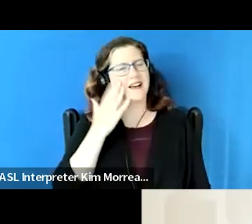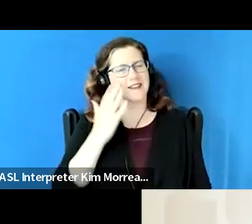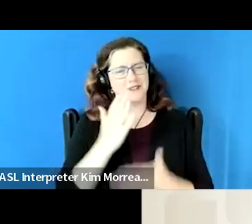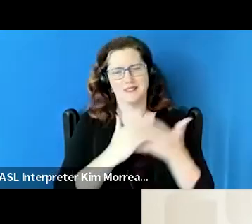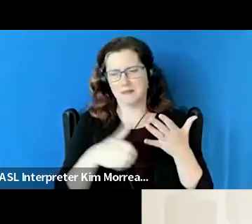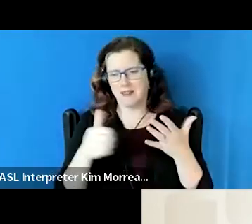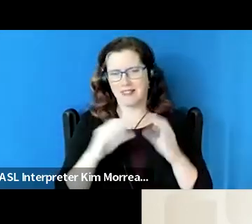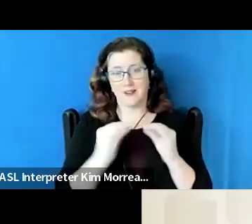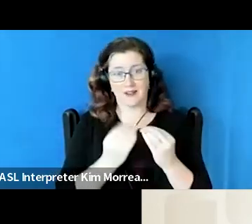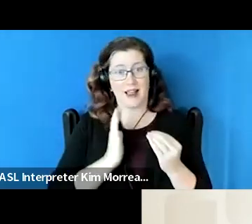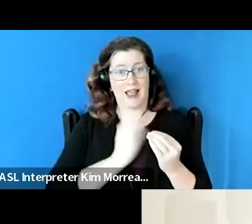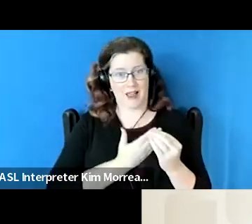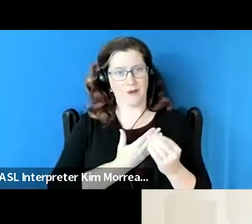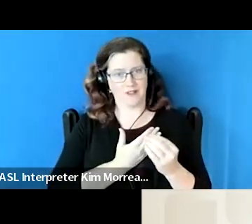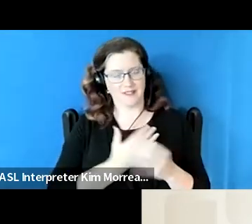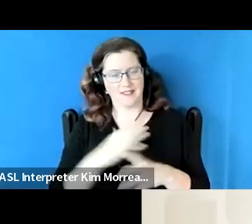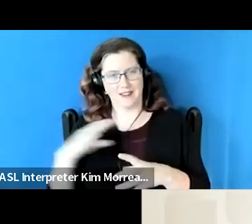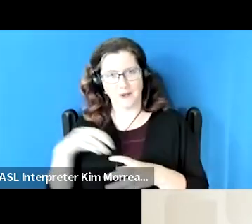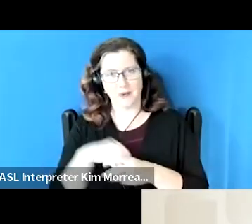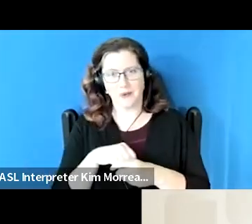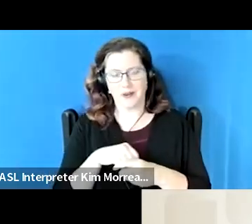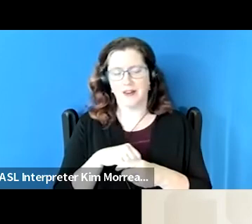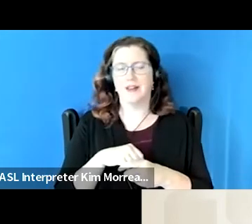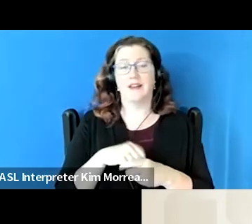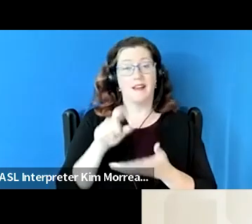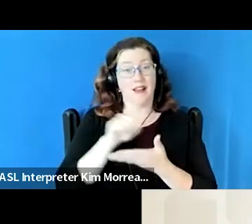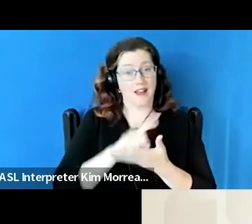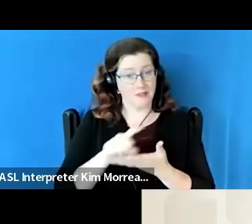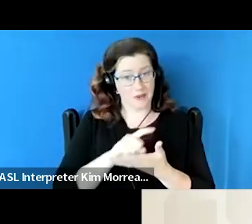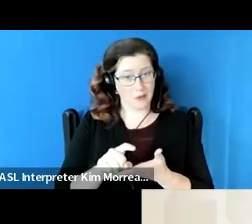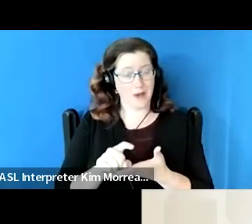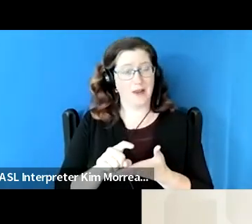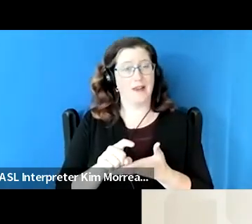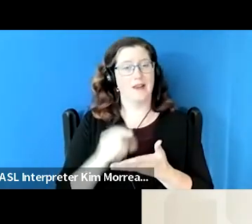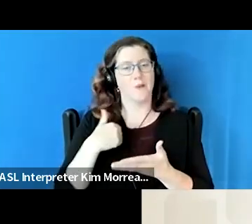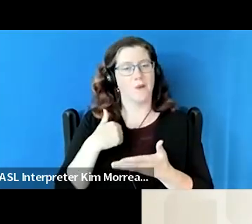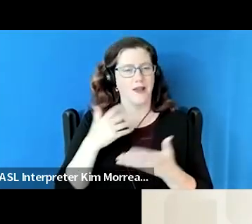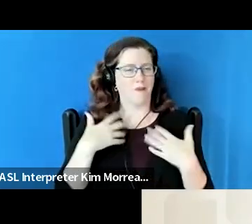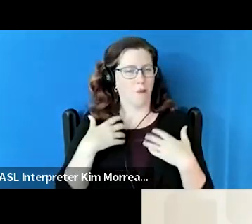ours included Laura, where there's a every week there's a wellness